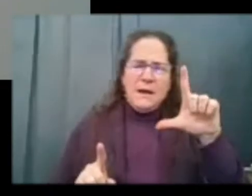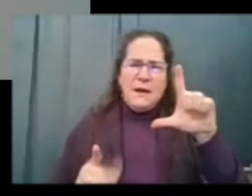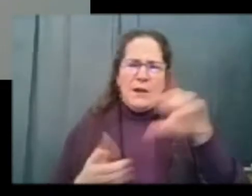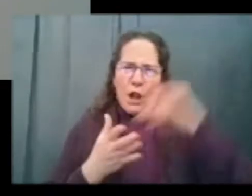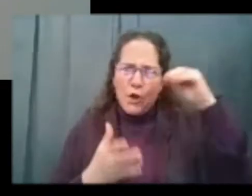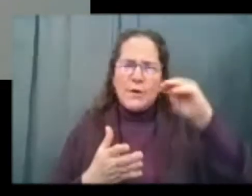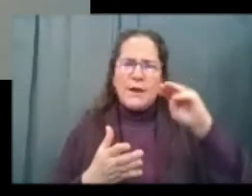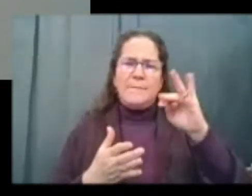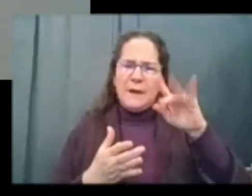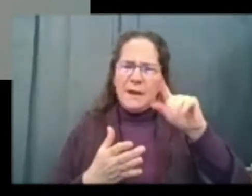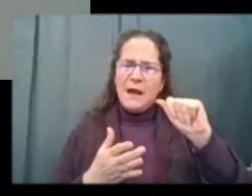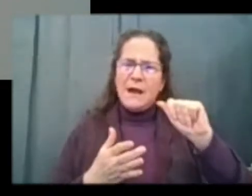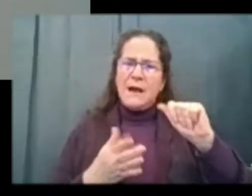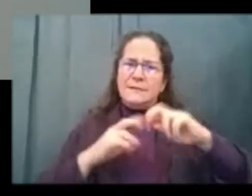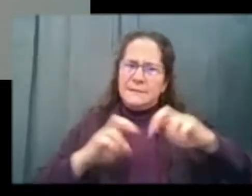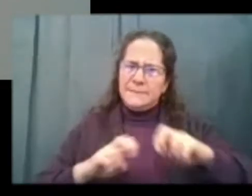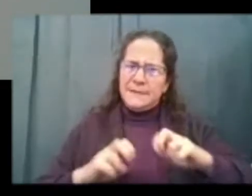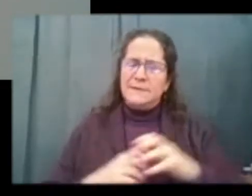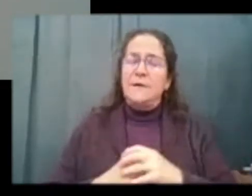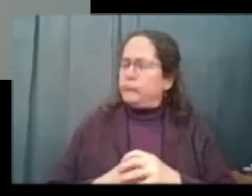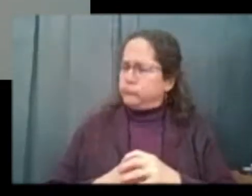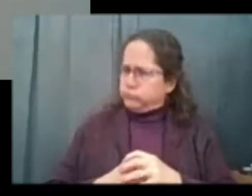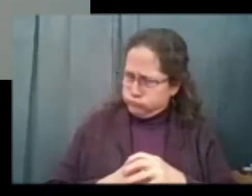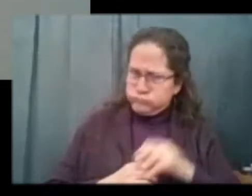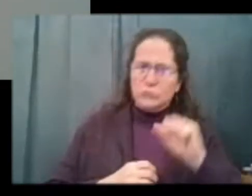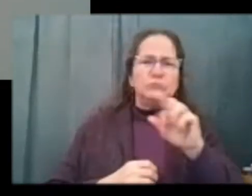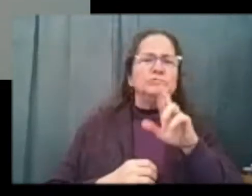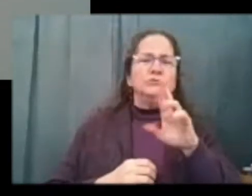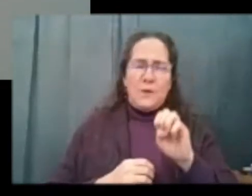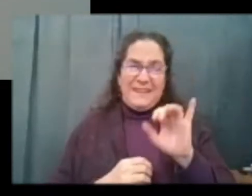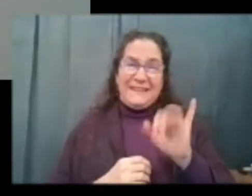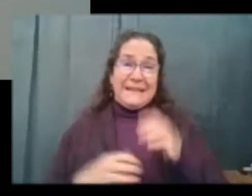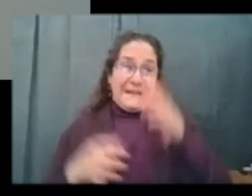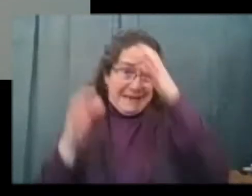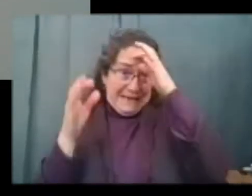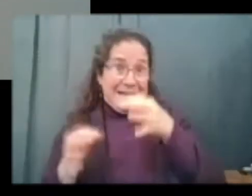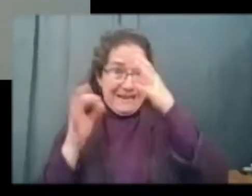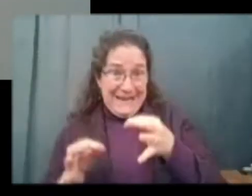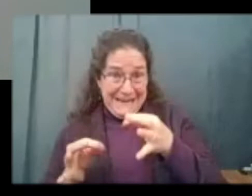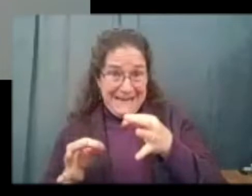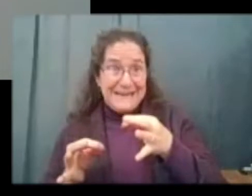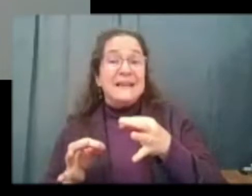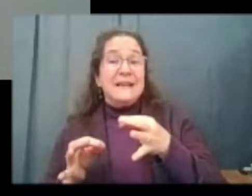The Learning Media assessment is not only a decision tool, but it's also a monitoring tool.